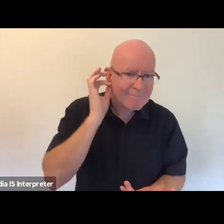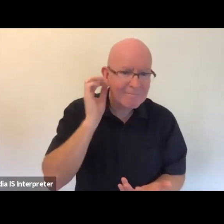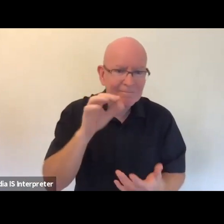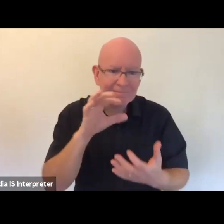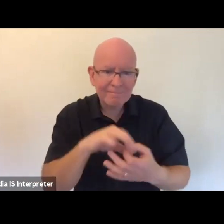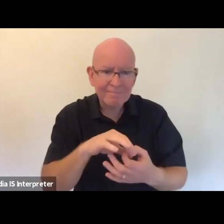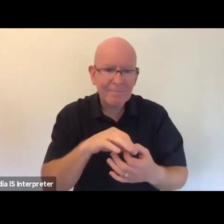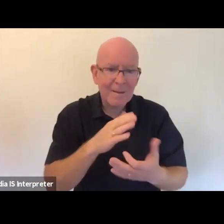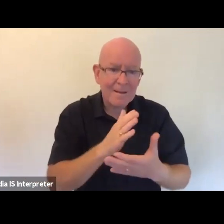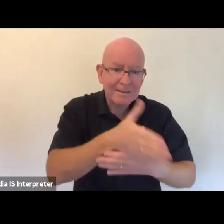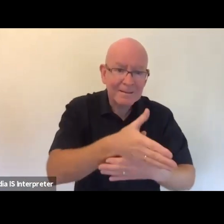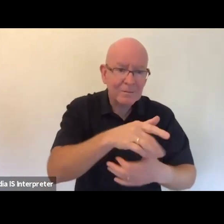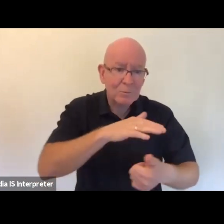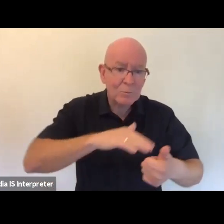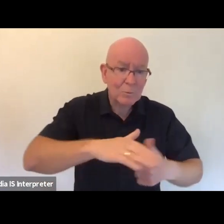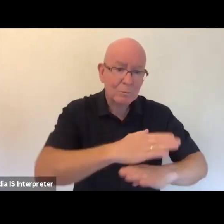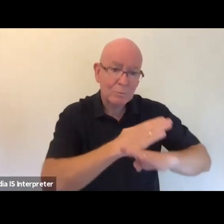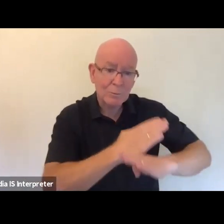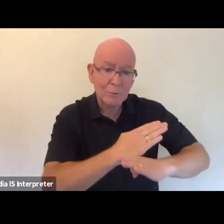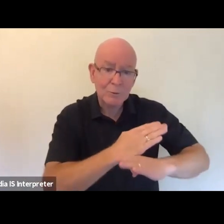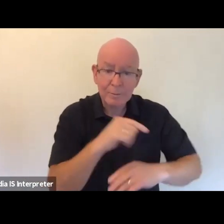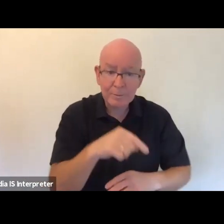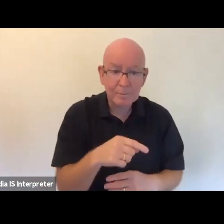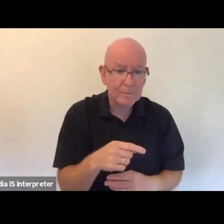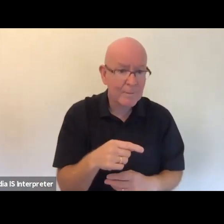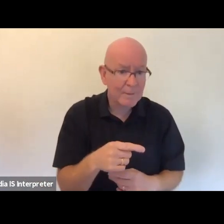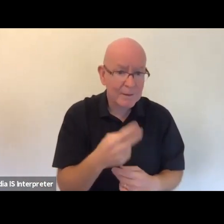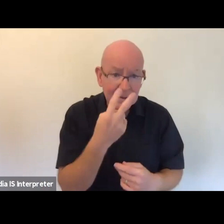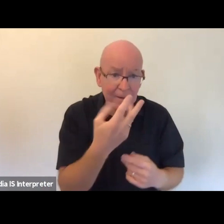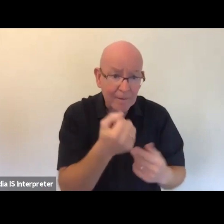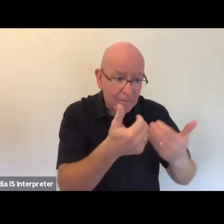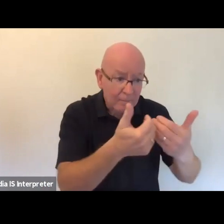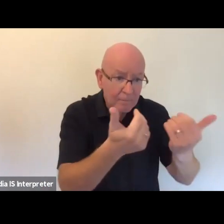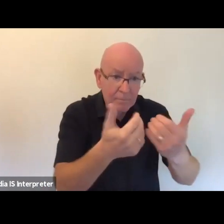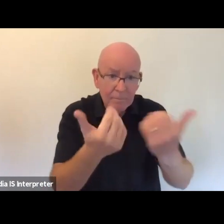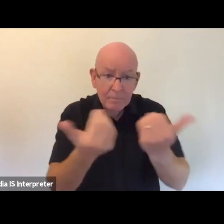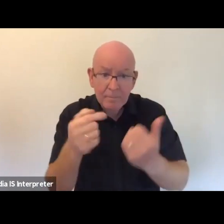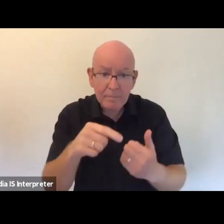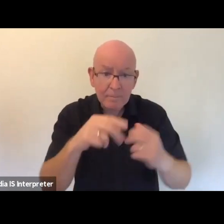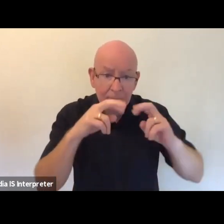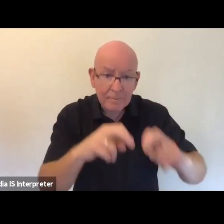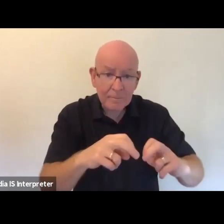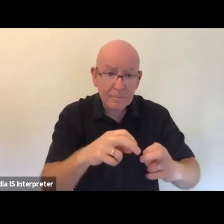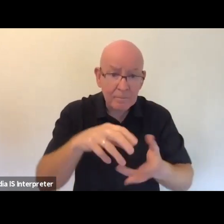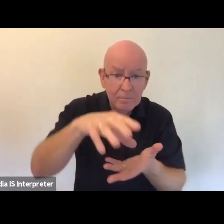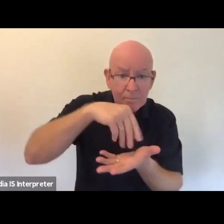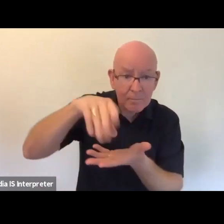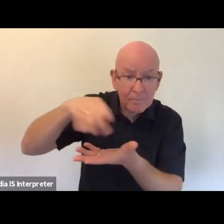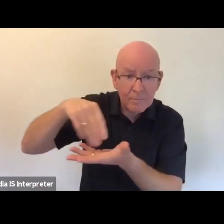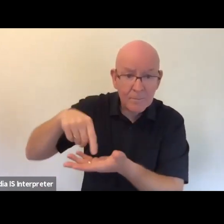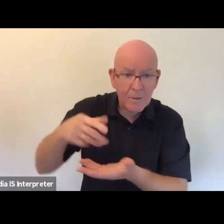So, I can give this from the perspective… from India. Because I have… I know what’s happening.